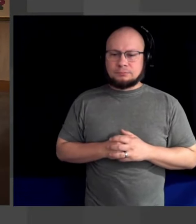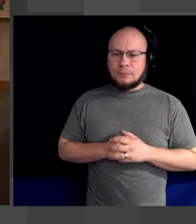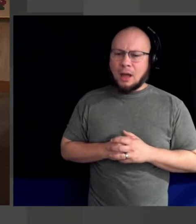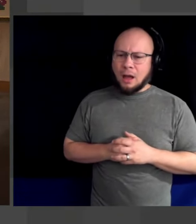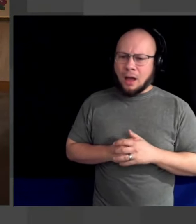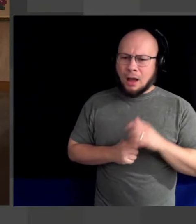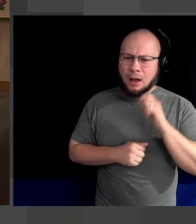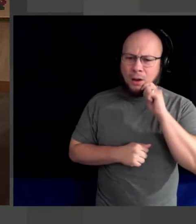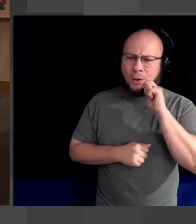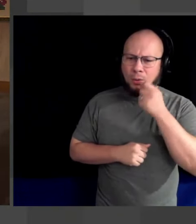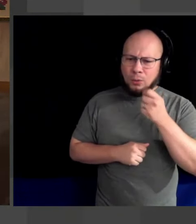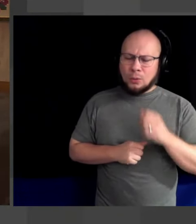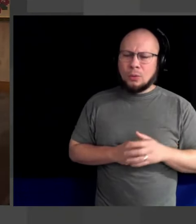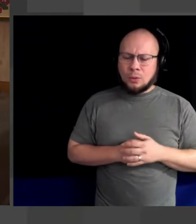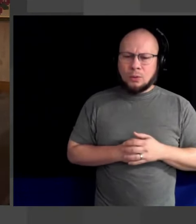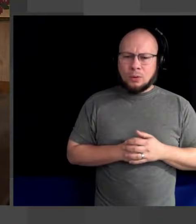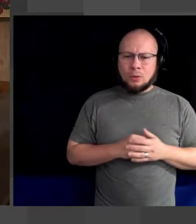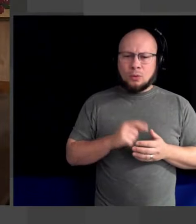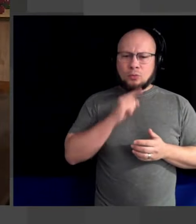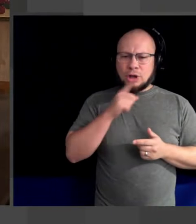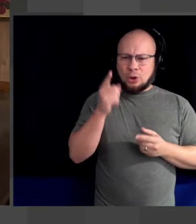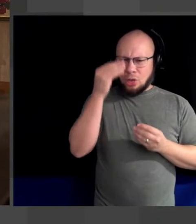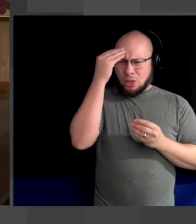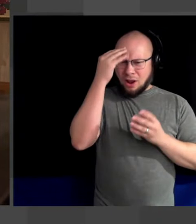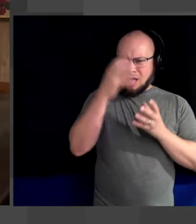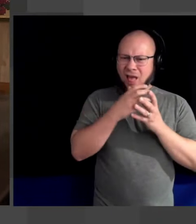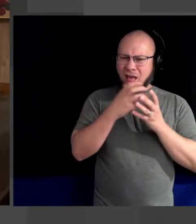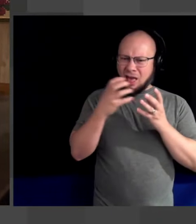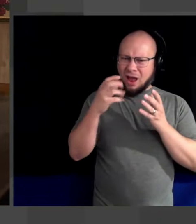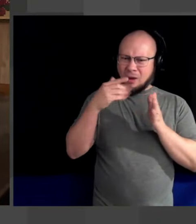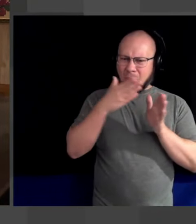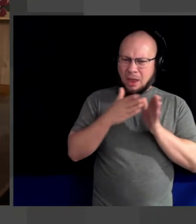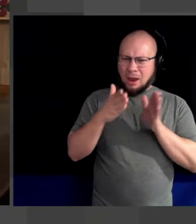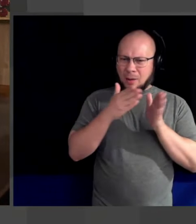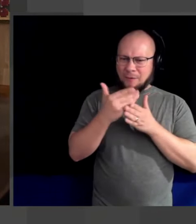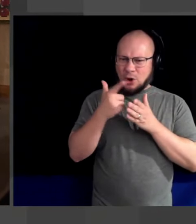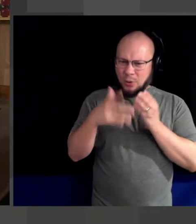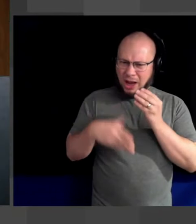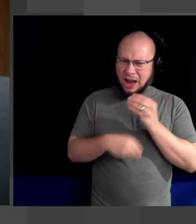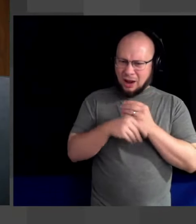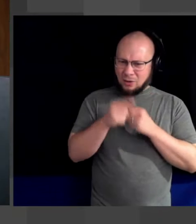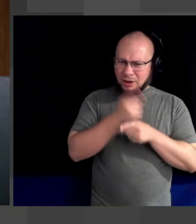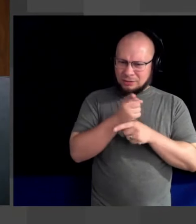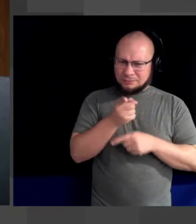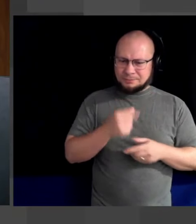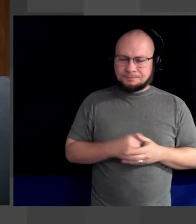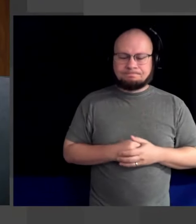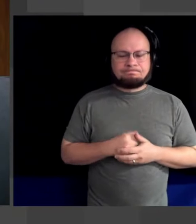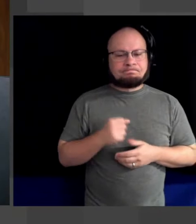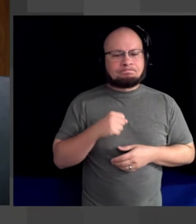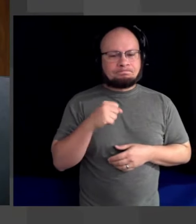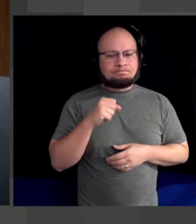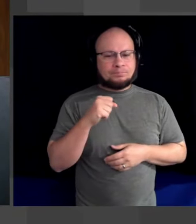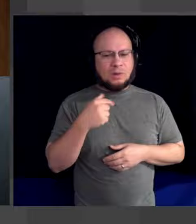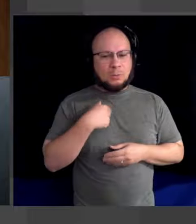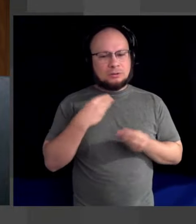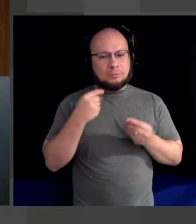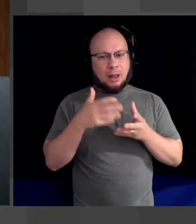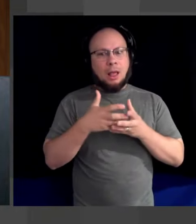THAT CALL. THAT IS SO COOL AND YOU HAD SUCH A BIG THOUGHT PROCESS ON